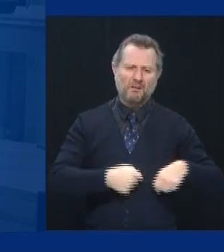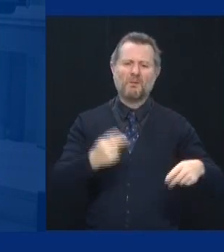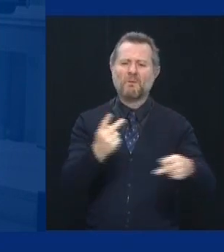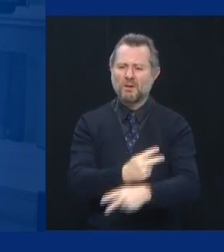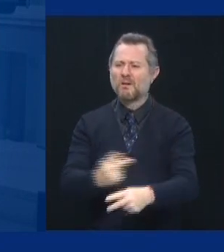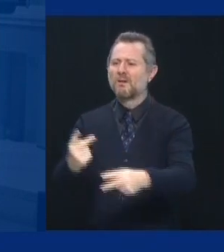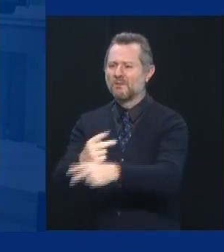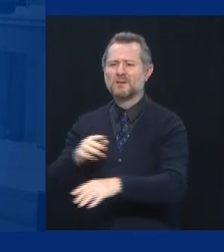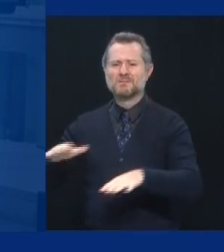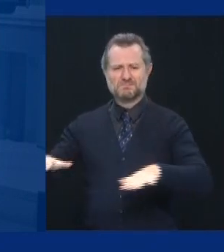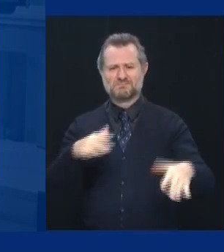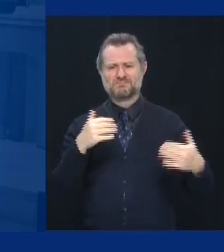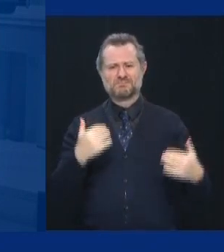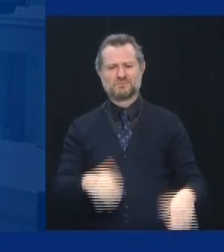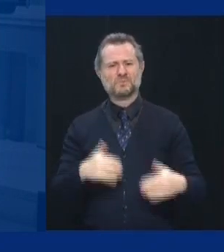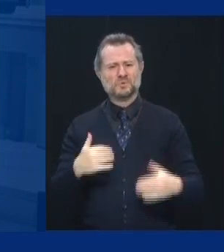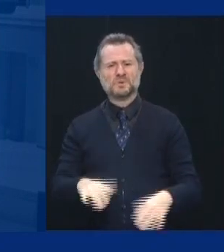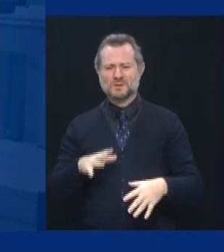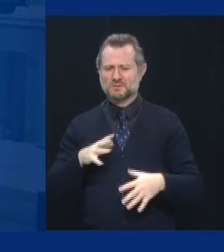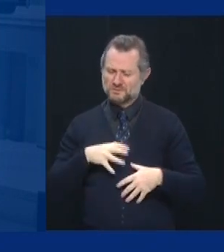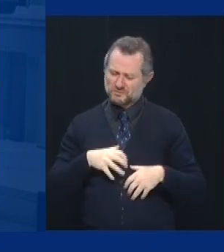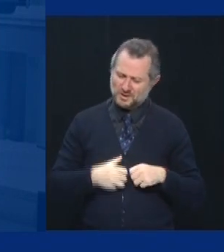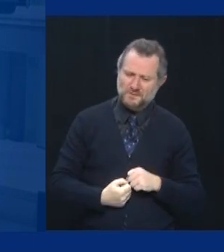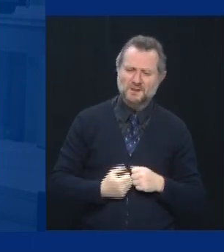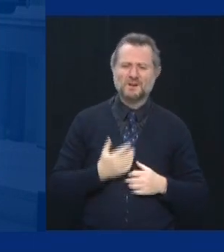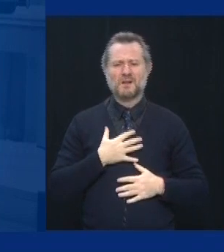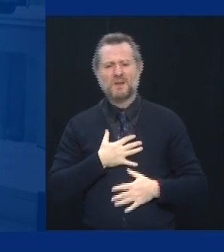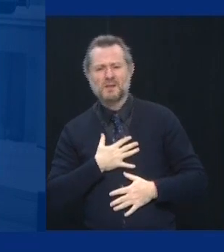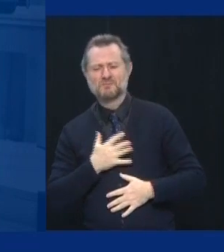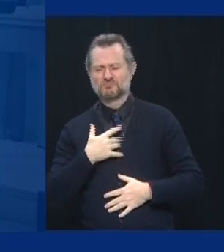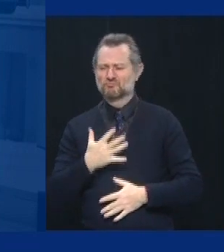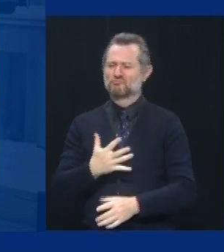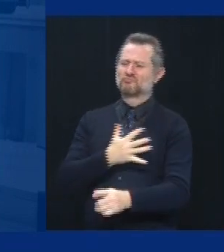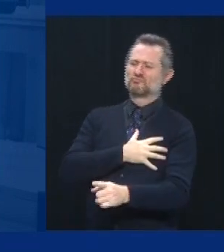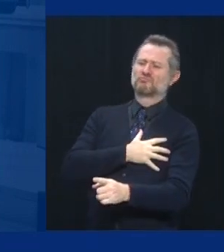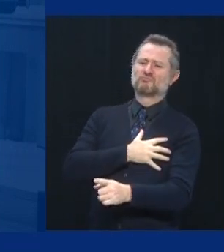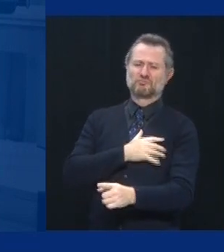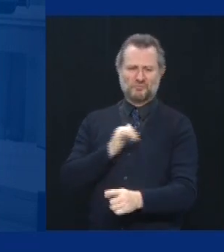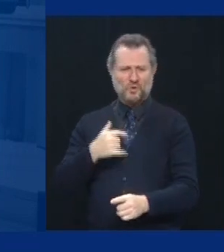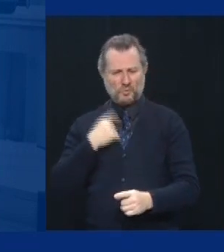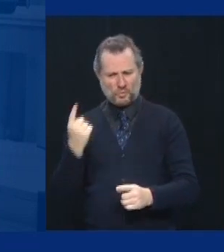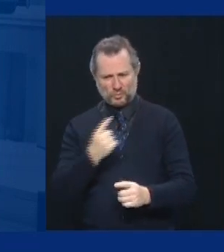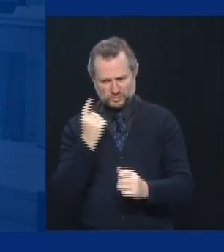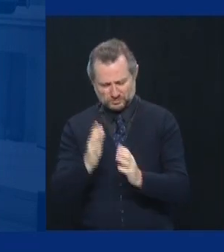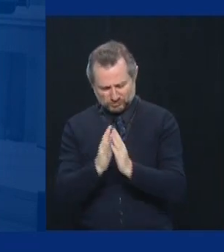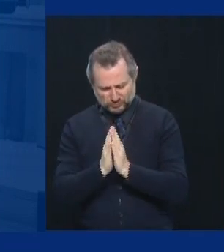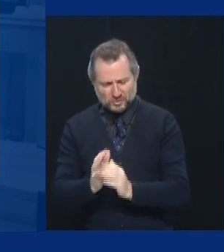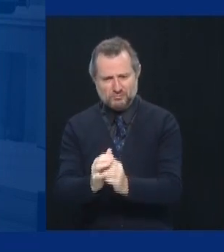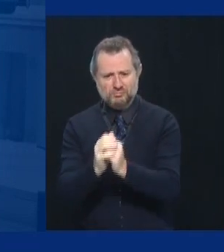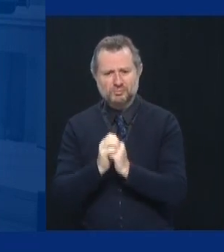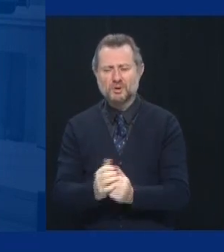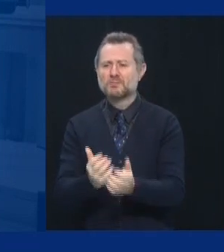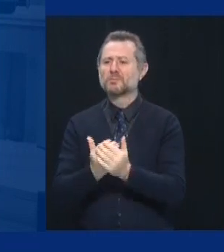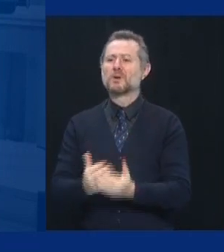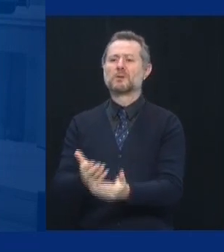ME EVERY DAY. AND THAT IS THE NUMBER OF PEOPLE, NUMBER OF FAMILIES, MULTIPLY THAT NUMBER BY THREE. THAT'S HOW MANY PEOPLE ARE